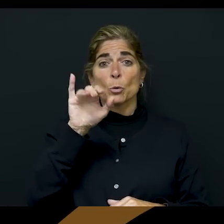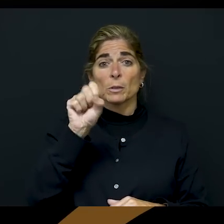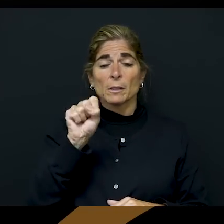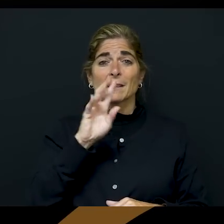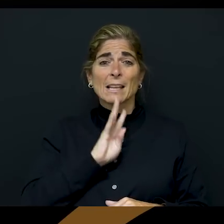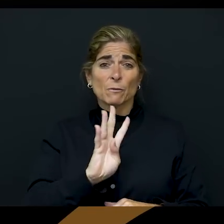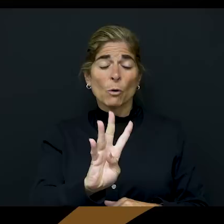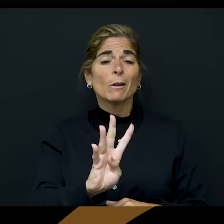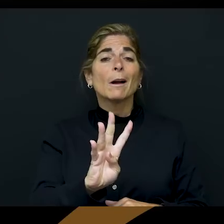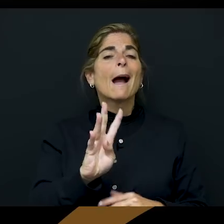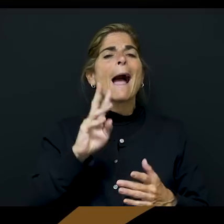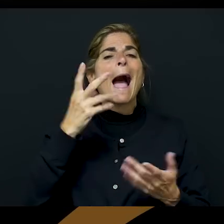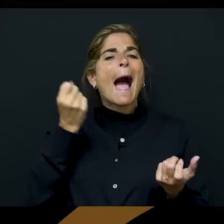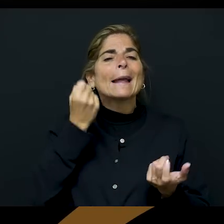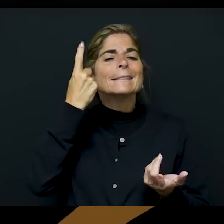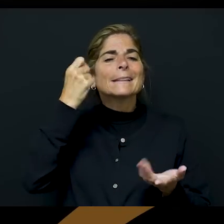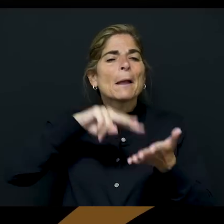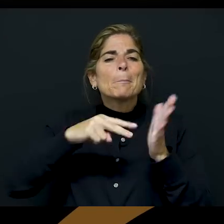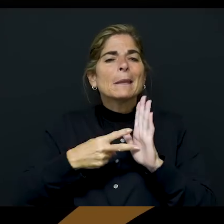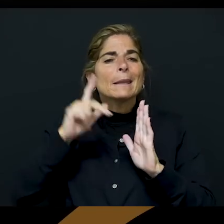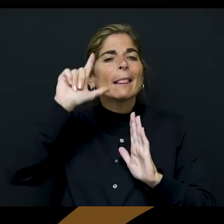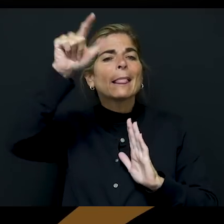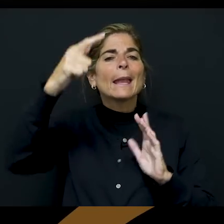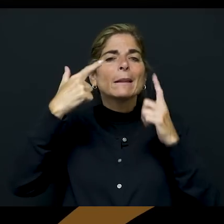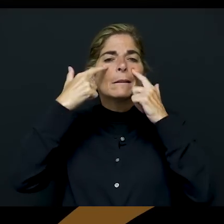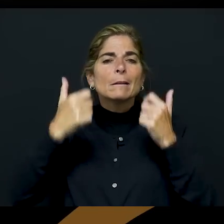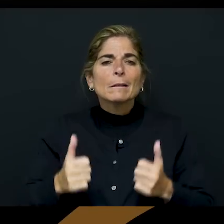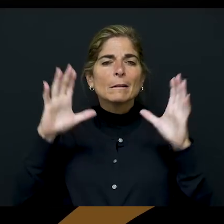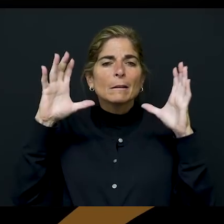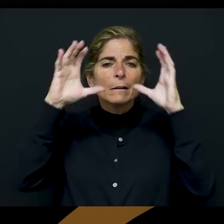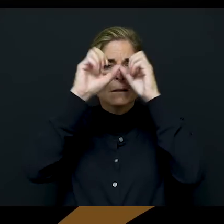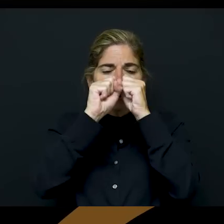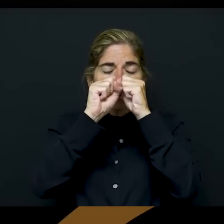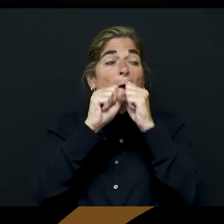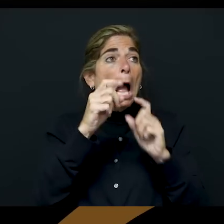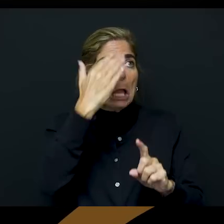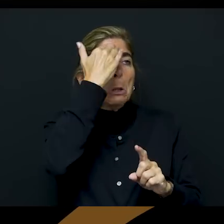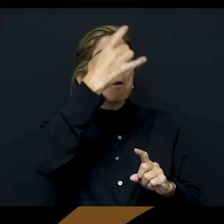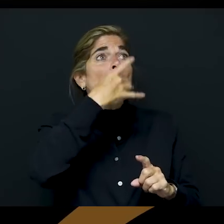but I didn't really understand that I would eventually lose my sight. I can tell you the lights are on.